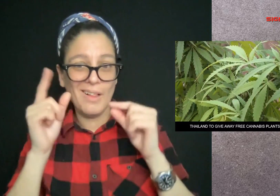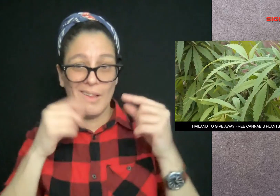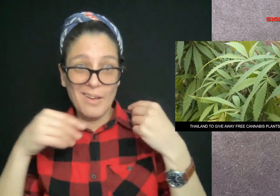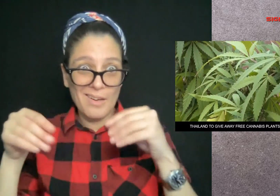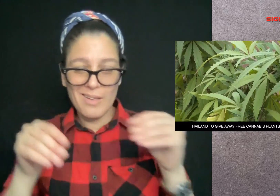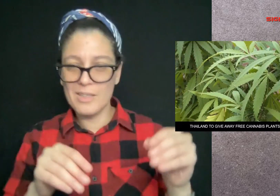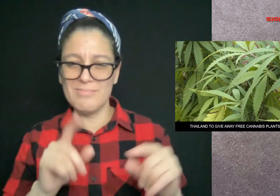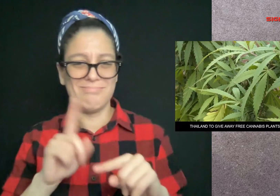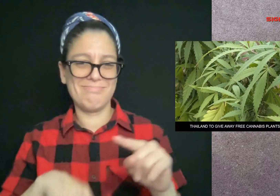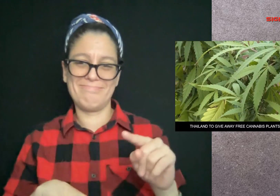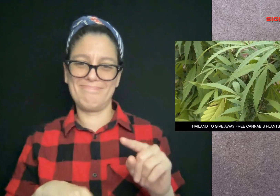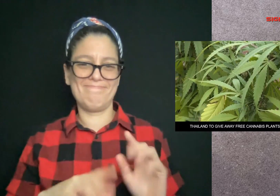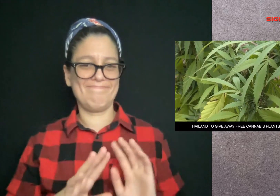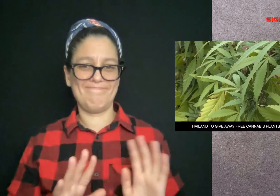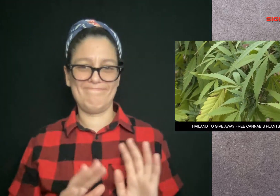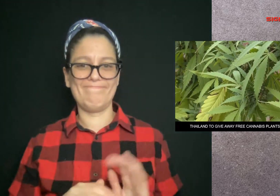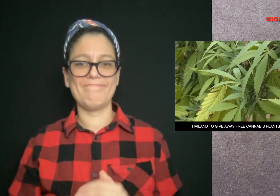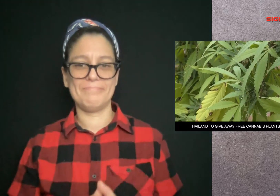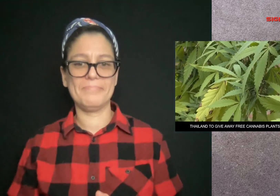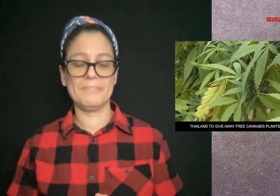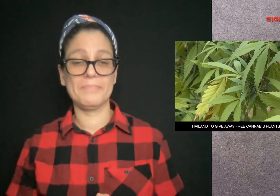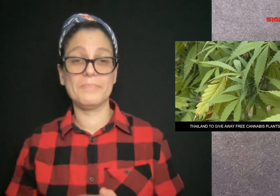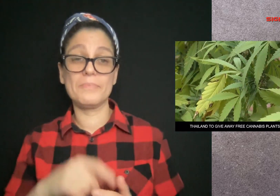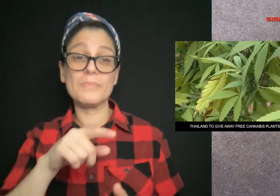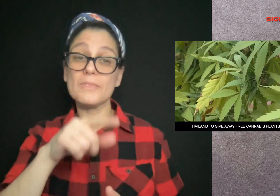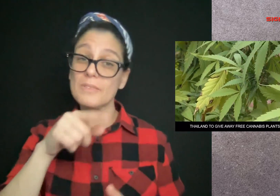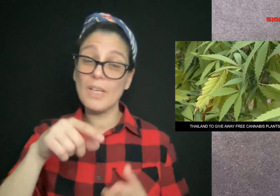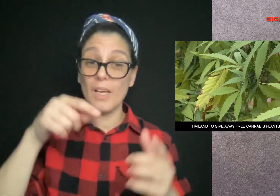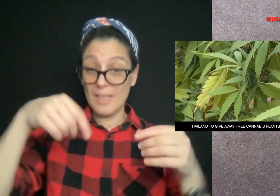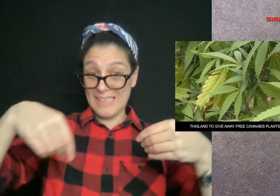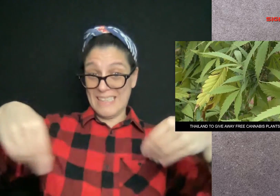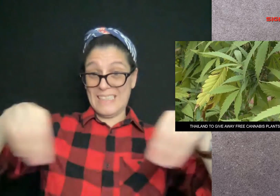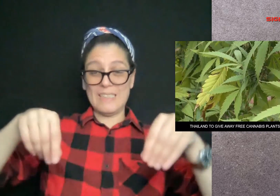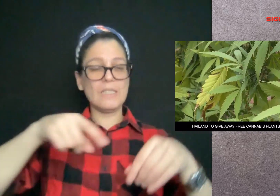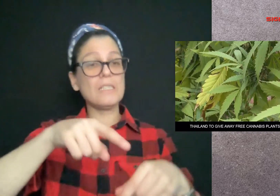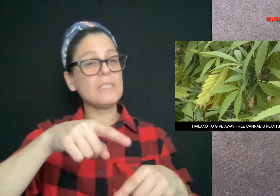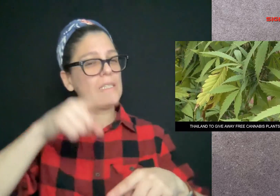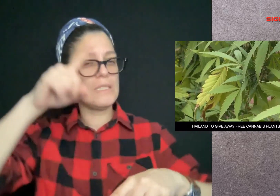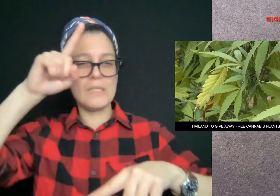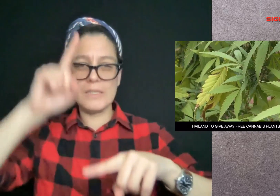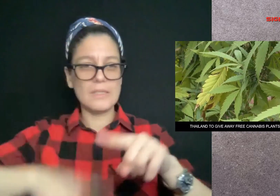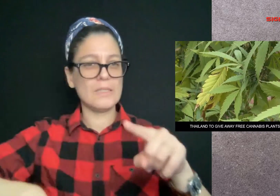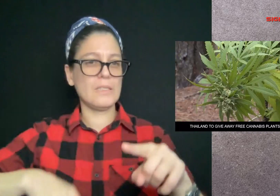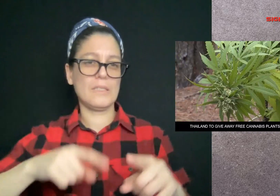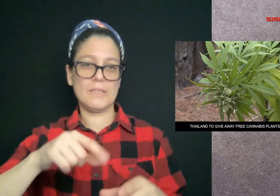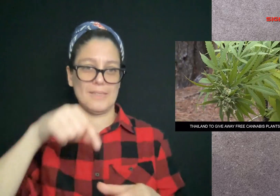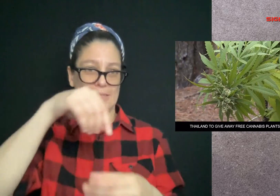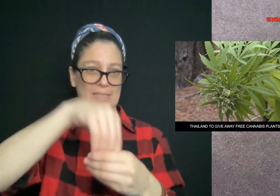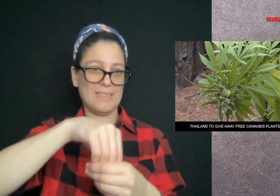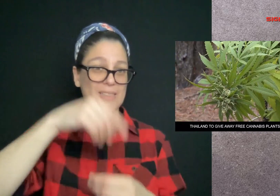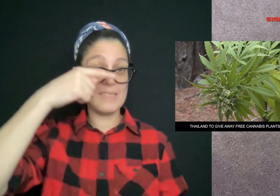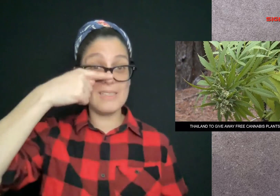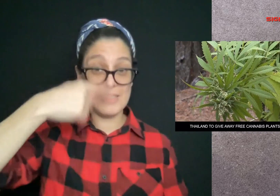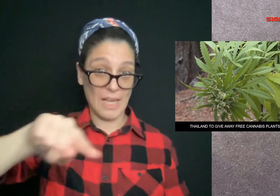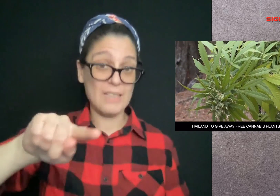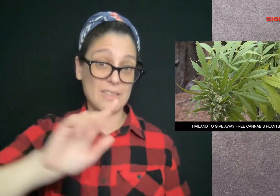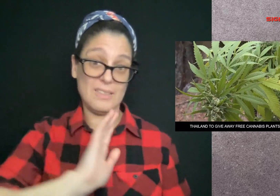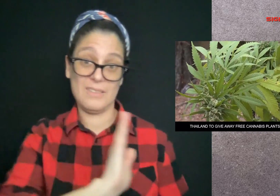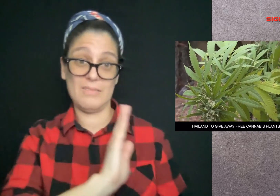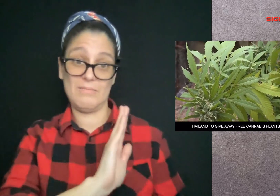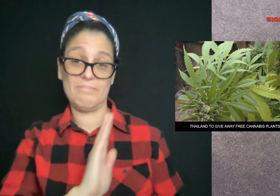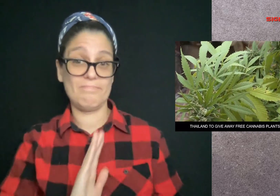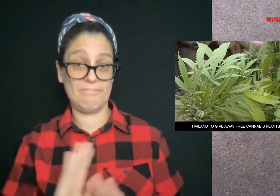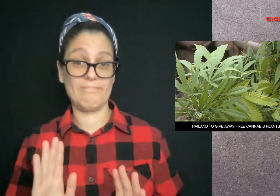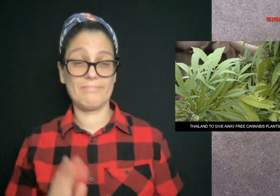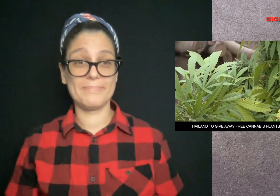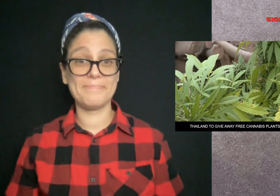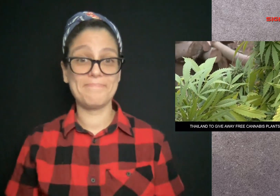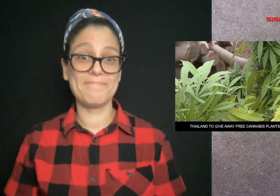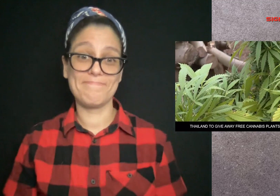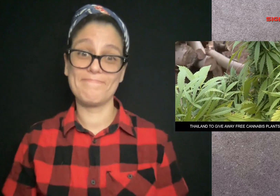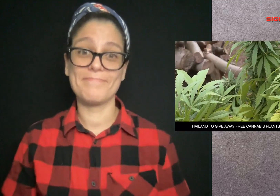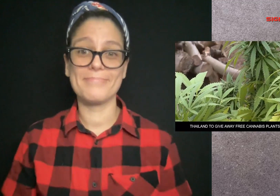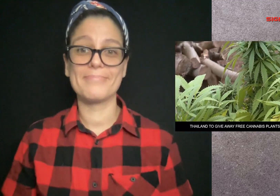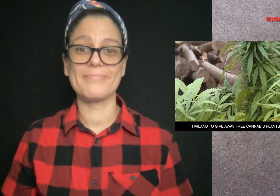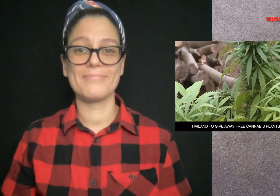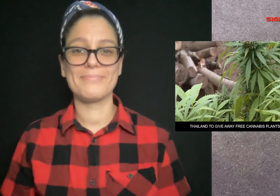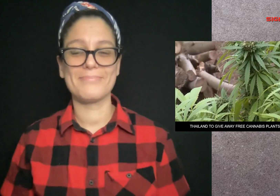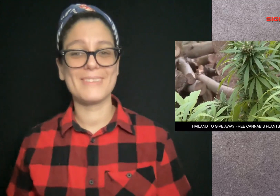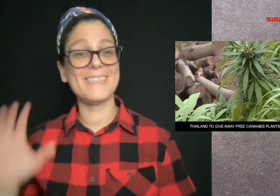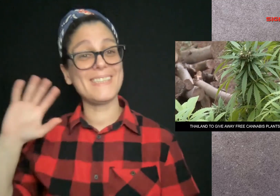without further licenses recreational use of cannabis remains illegal in Thailand Sign1News